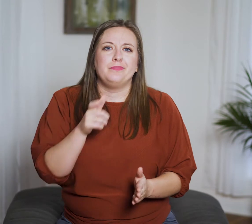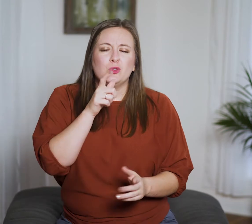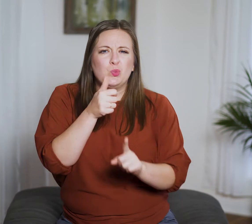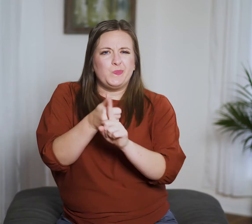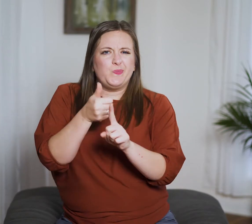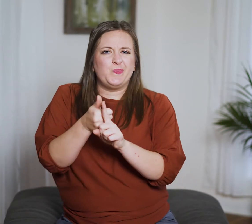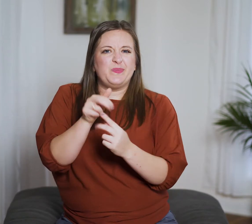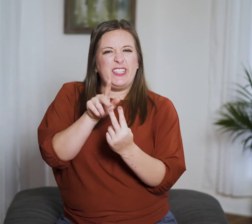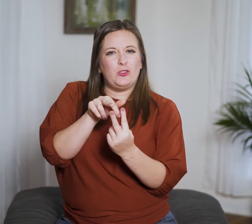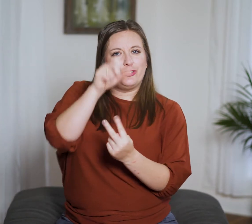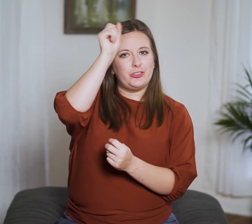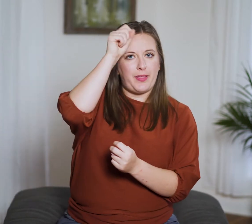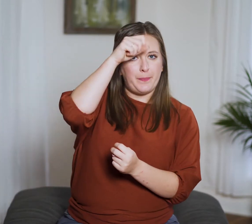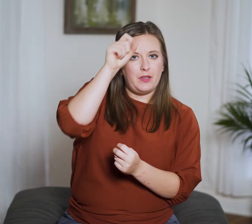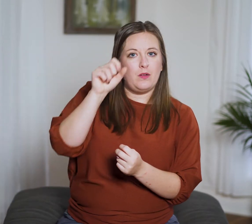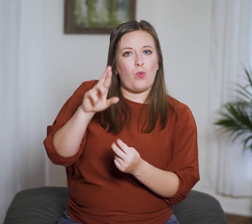who likely either is Solomon